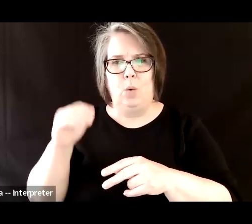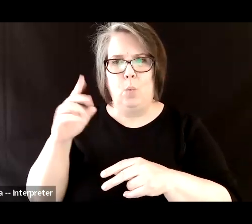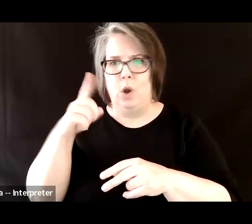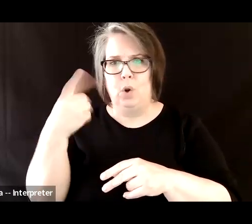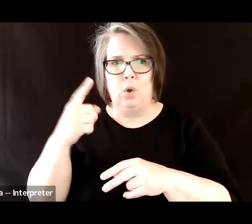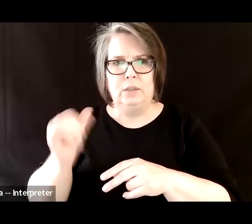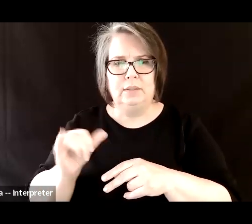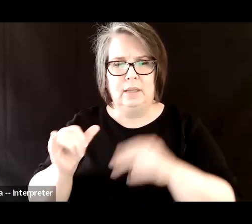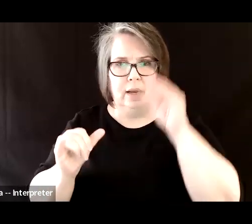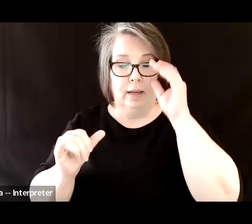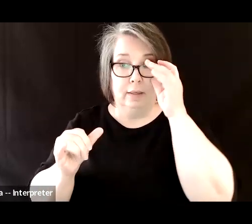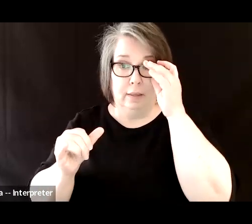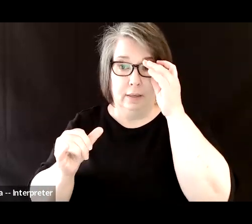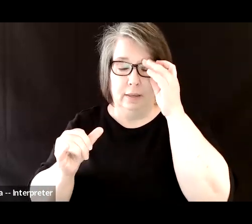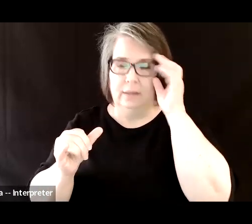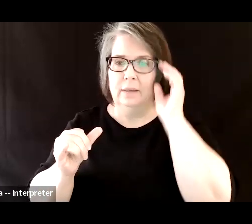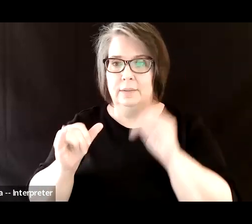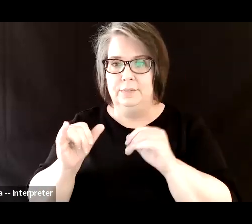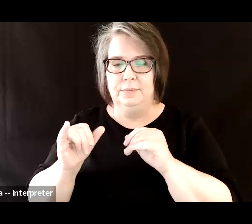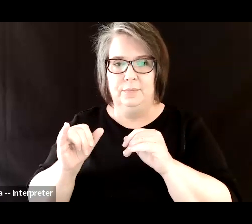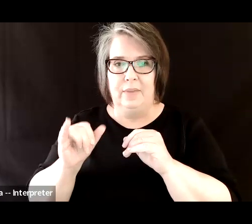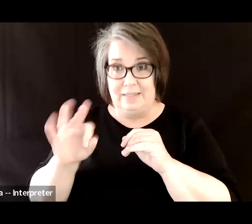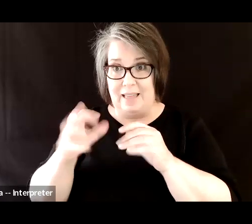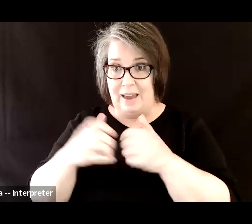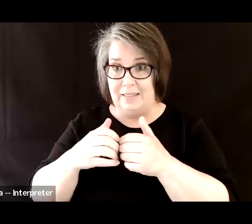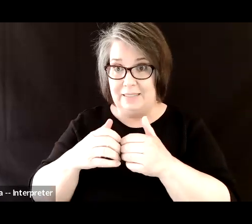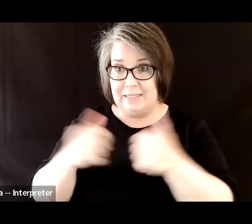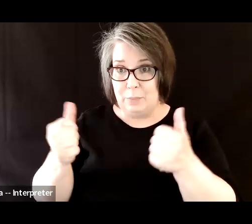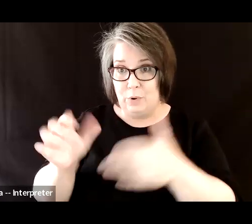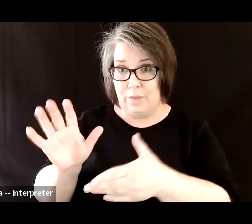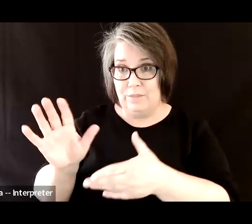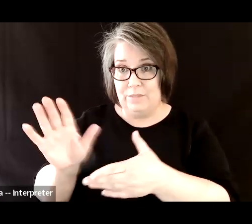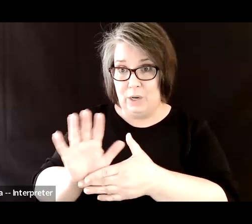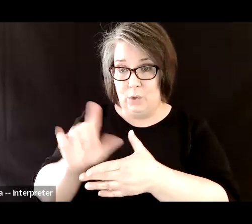if it's a separate video that you would have to use.